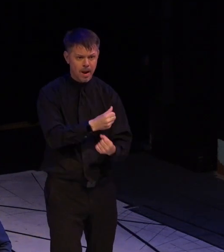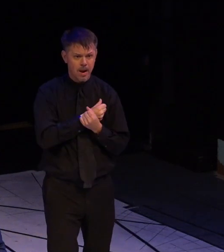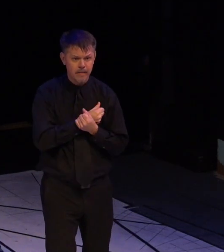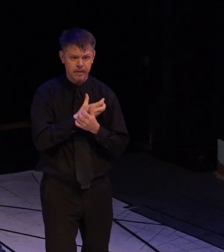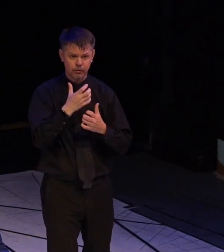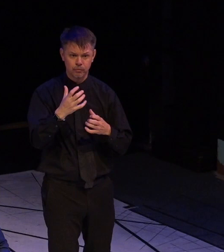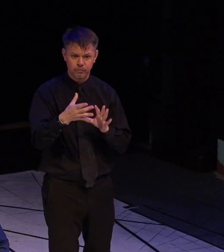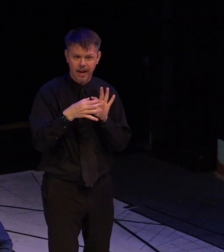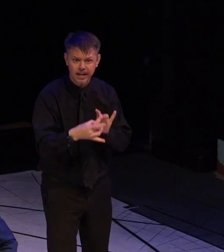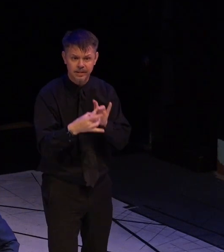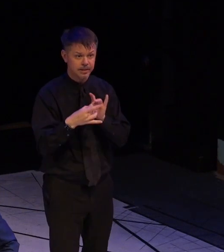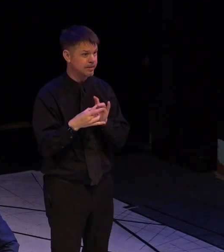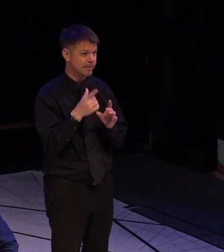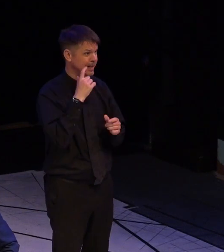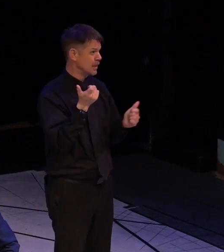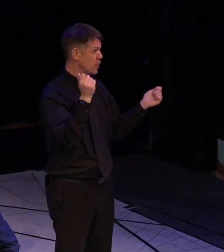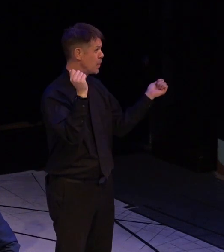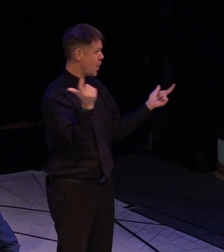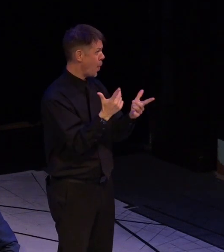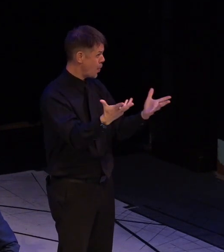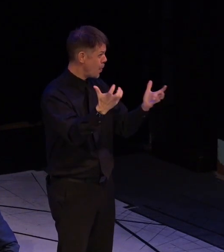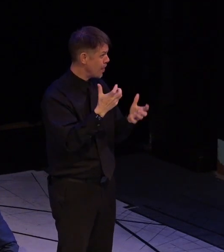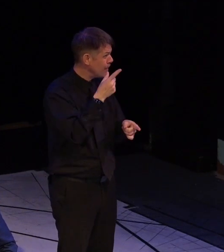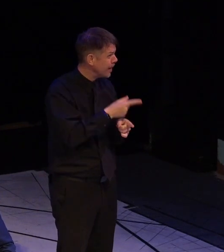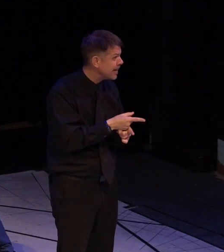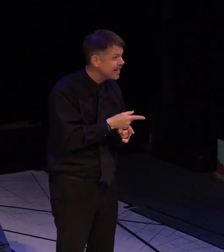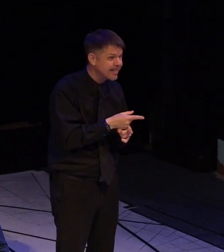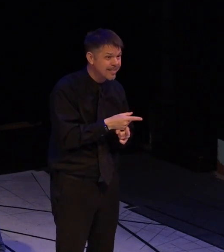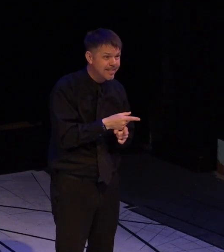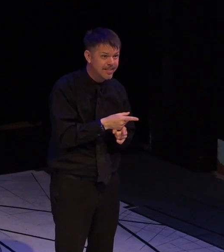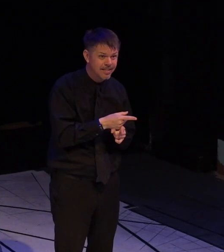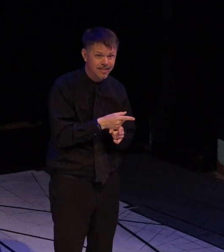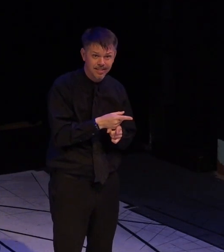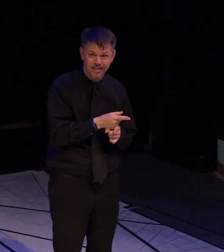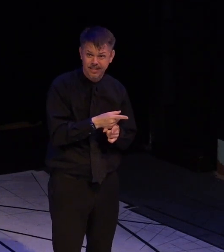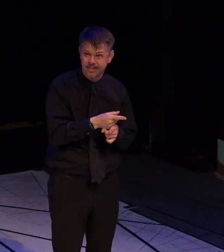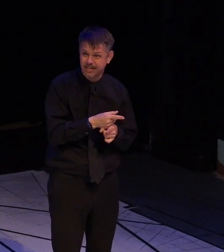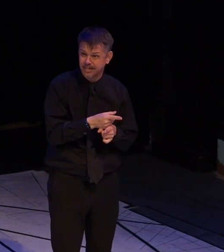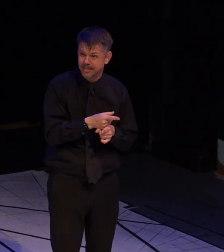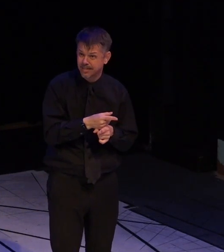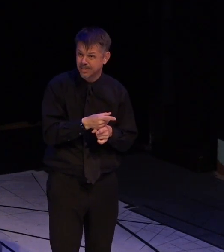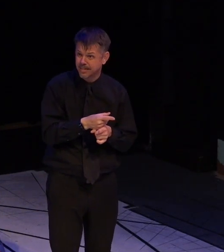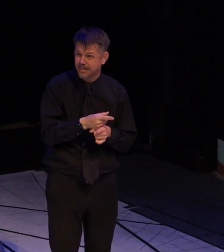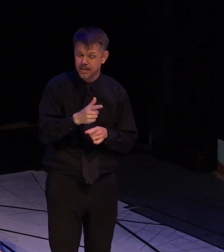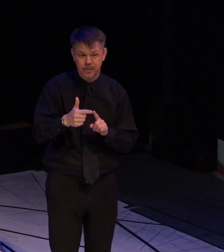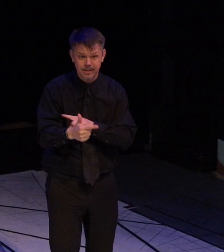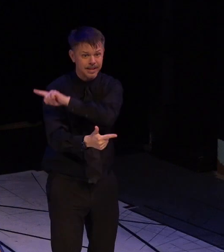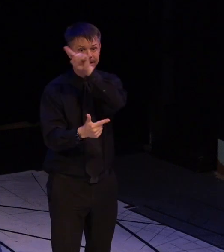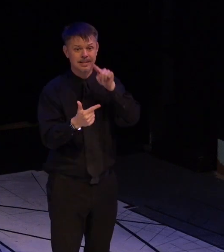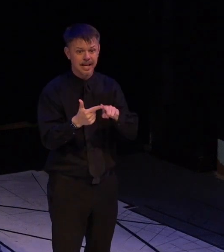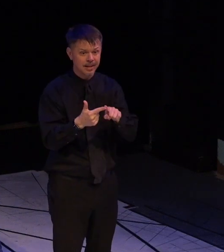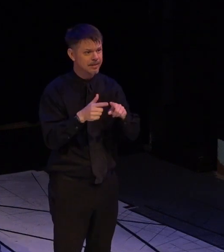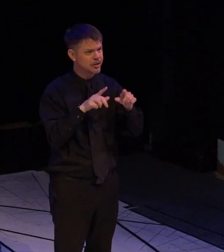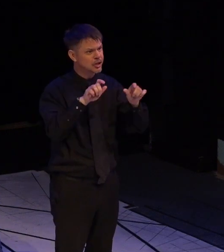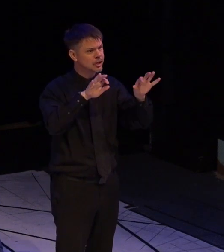because that's where we all wanna be anyways, right? Second, redefine what it means to you to be sexy.